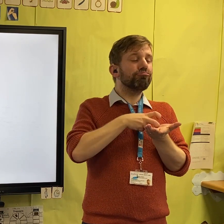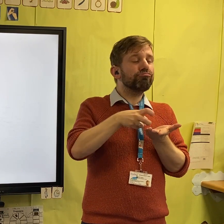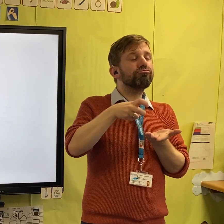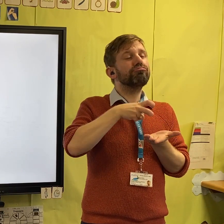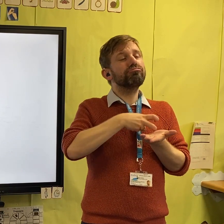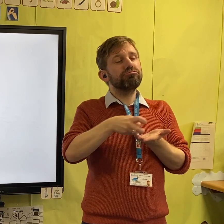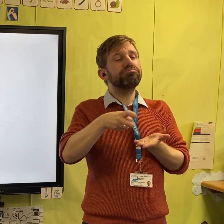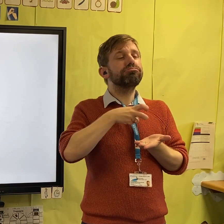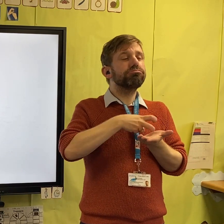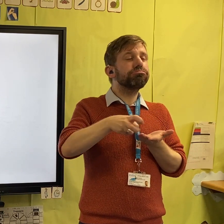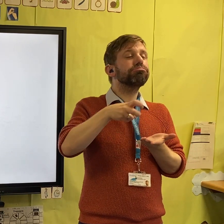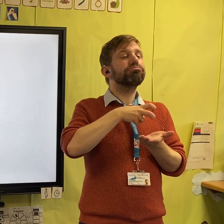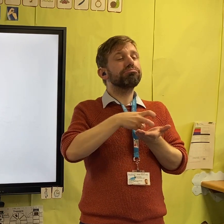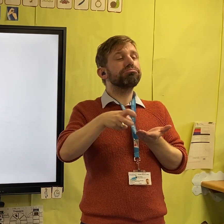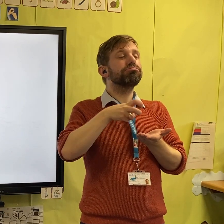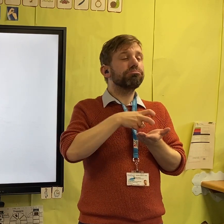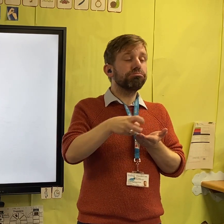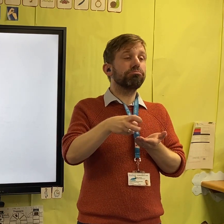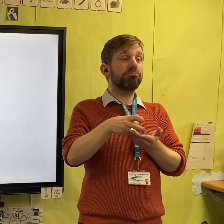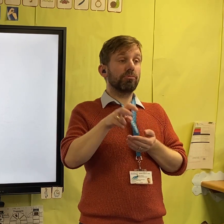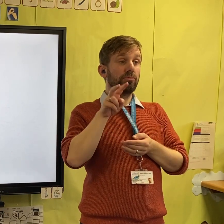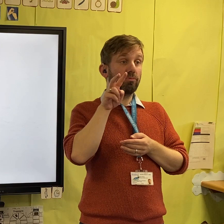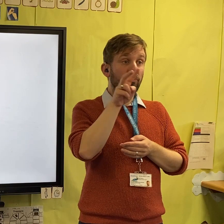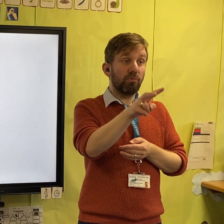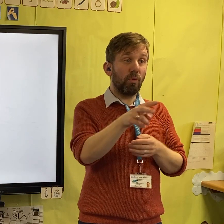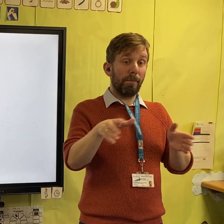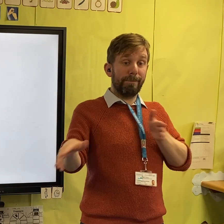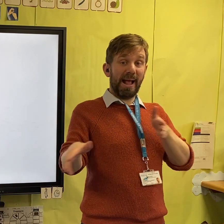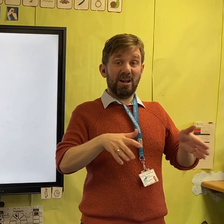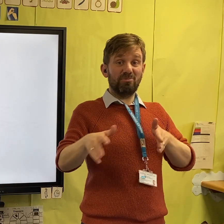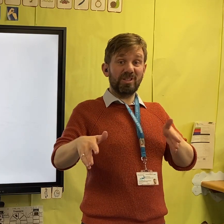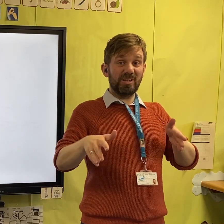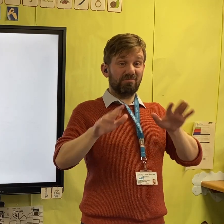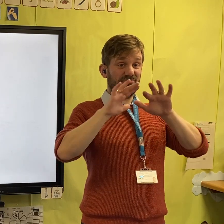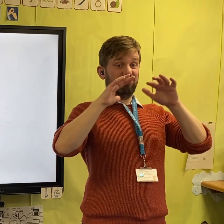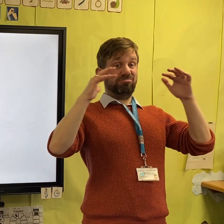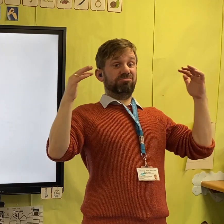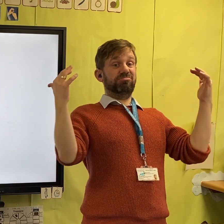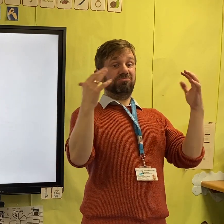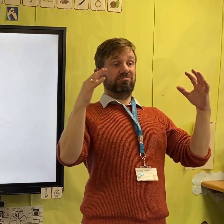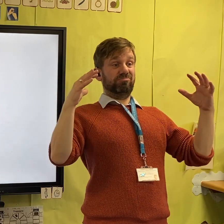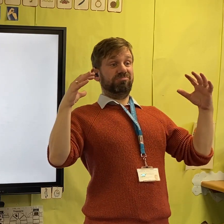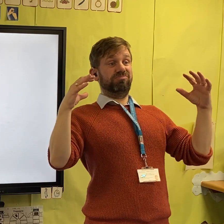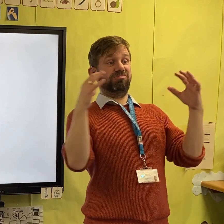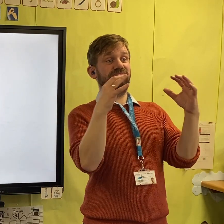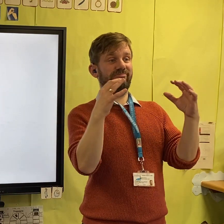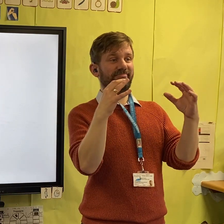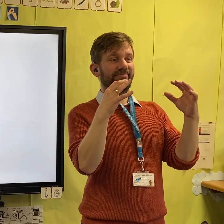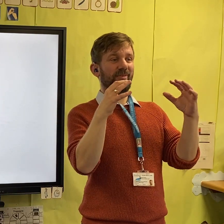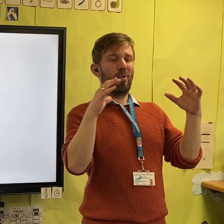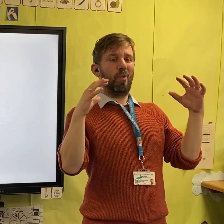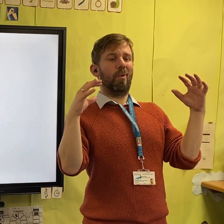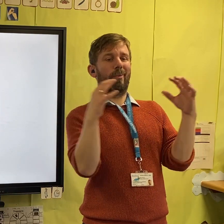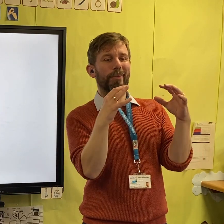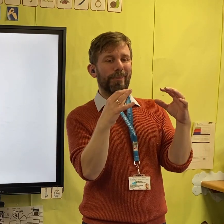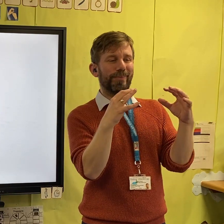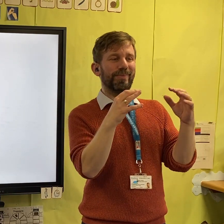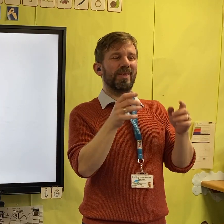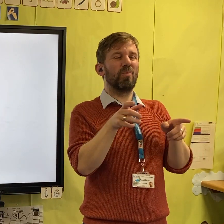Pipkin walked a little away and he saw a crowd of penguins they were